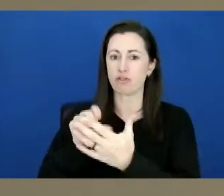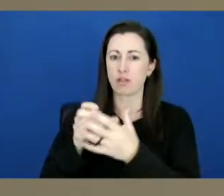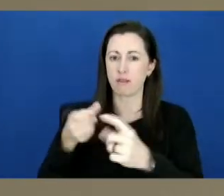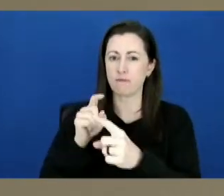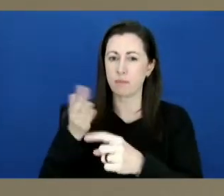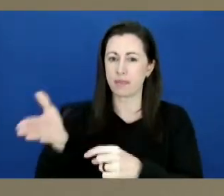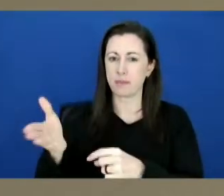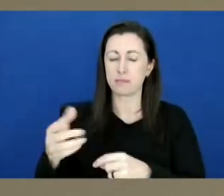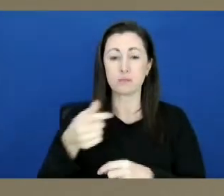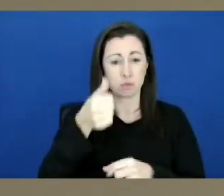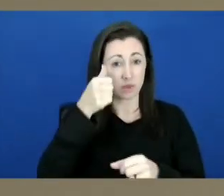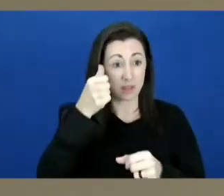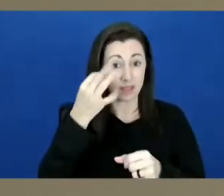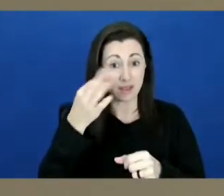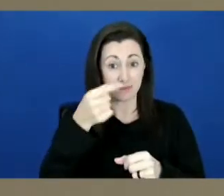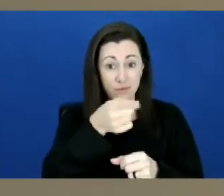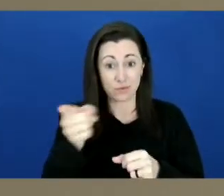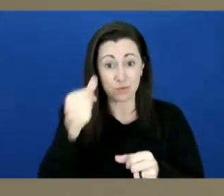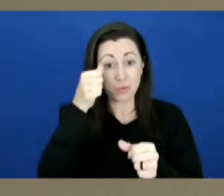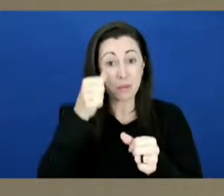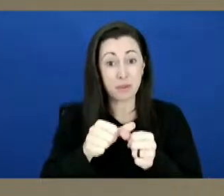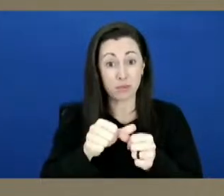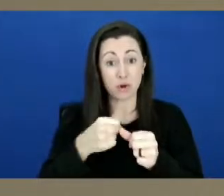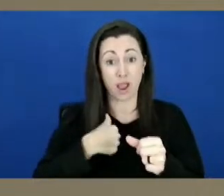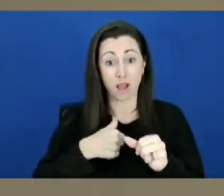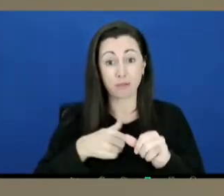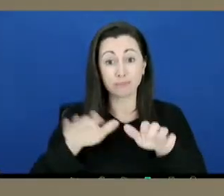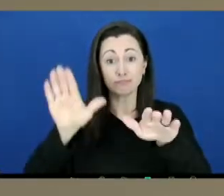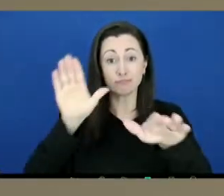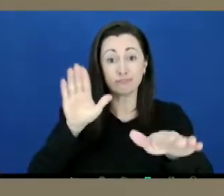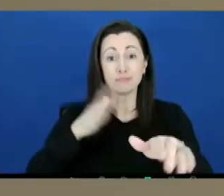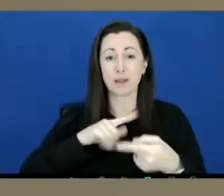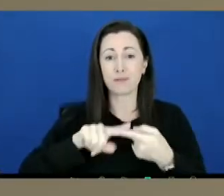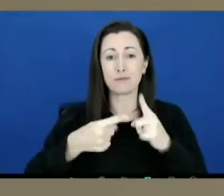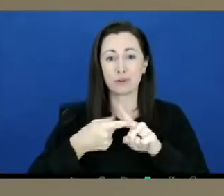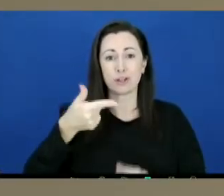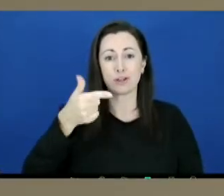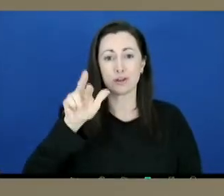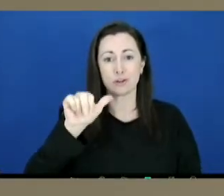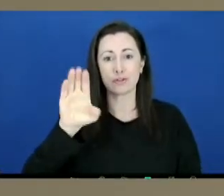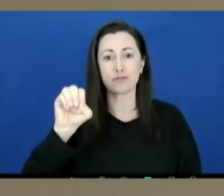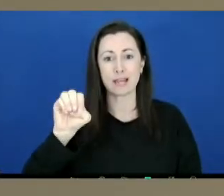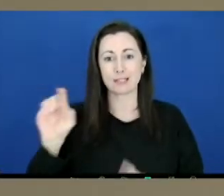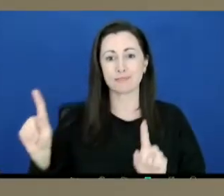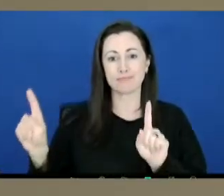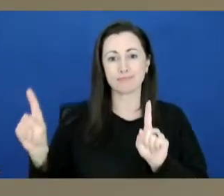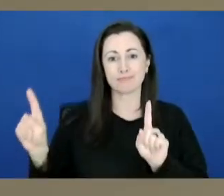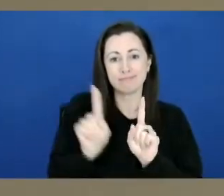AND I'VE LEARNED A LOT FROM THEM.